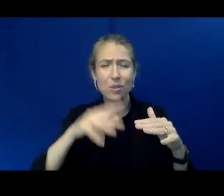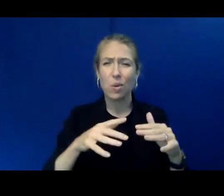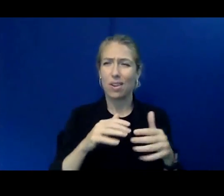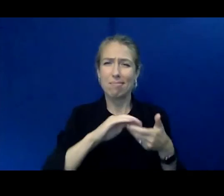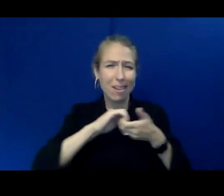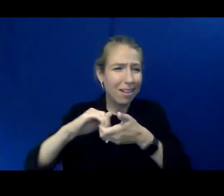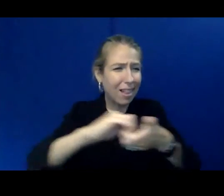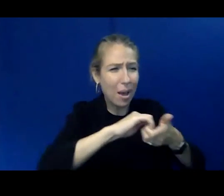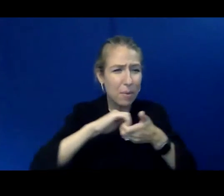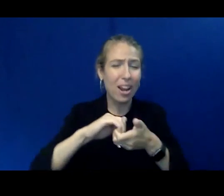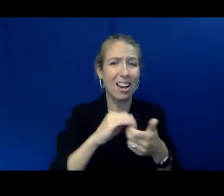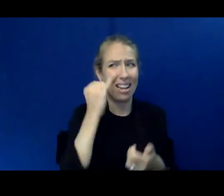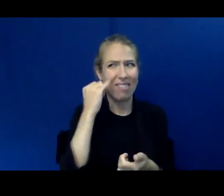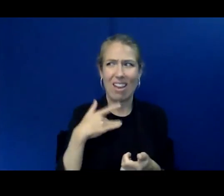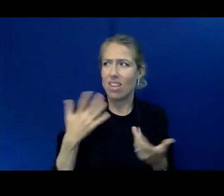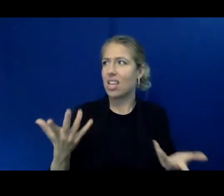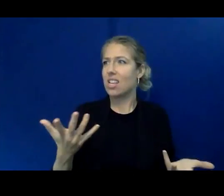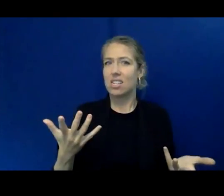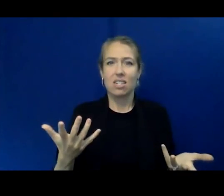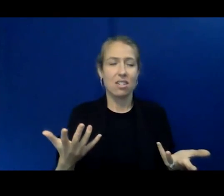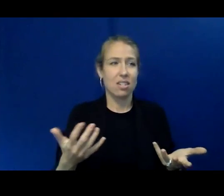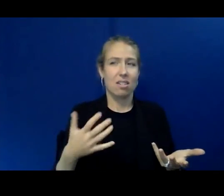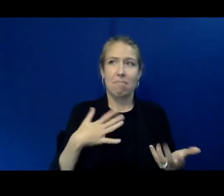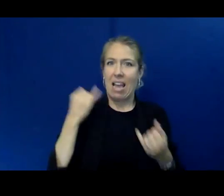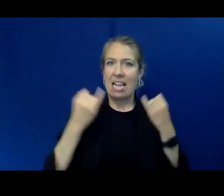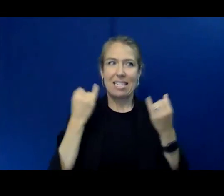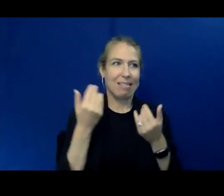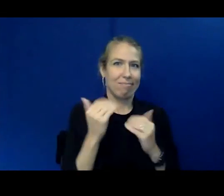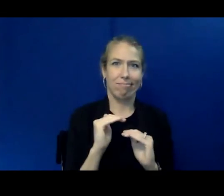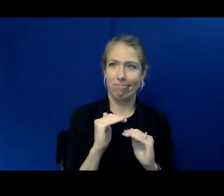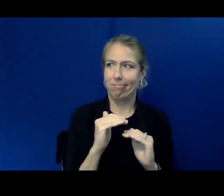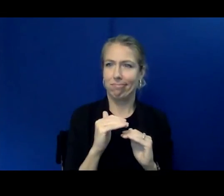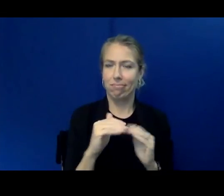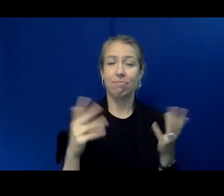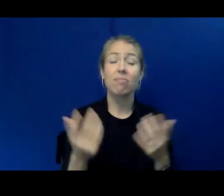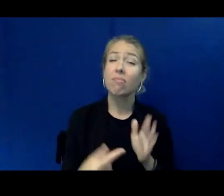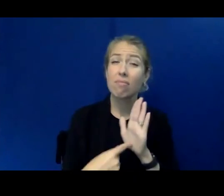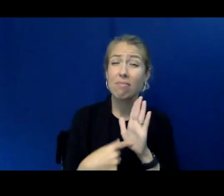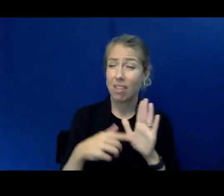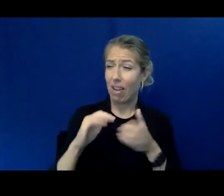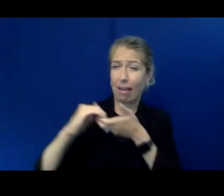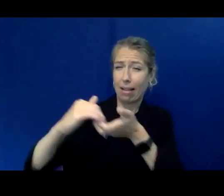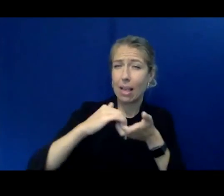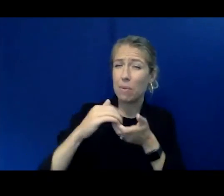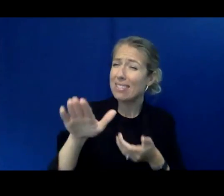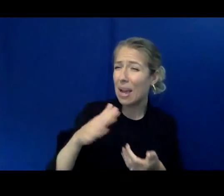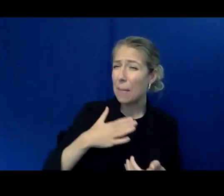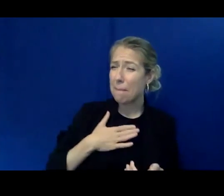that wall, when they say my person is interested in cars, but I've tried every car dealership